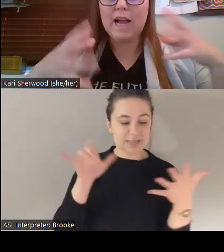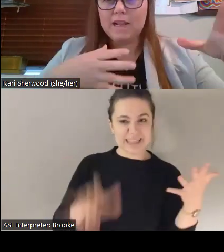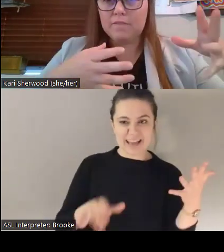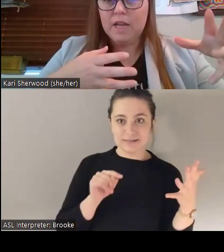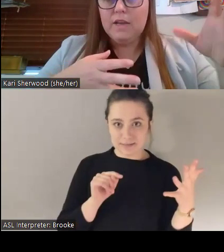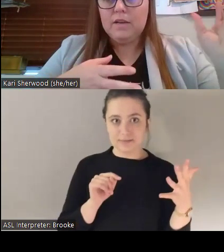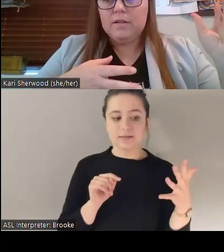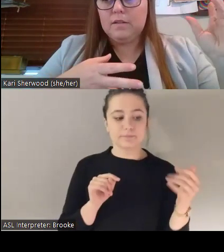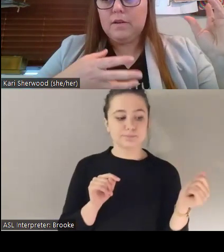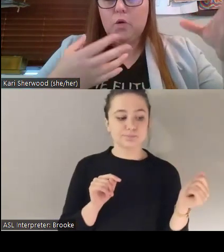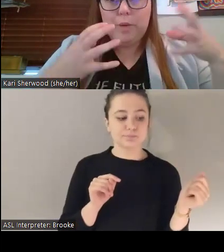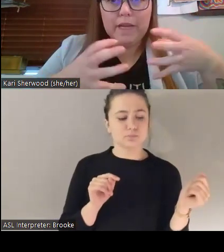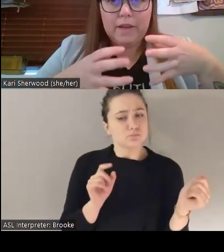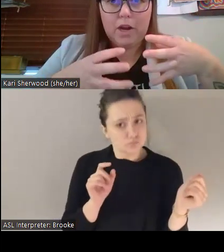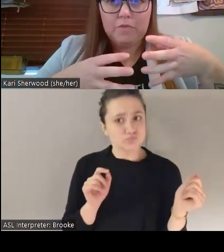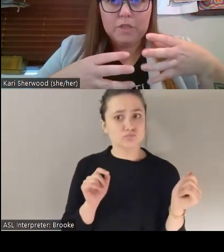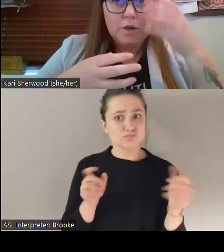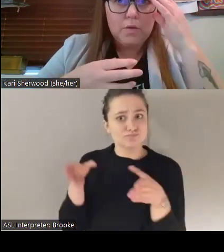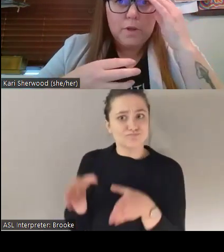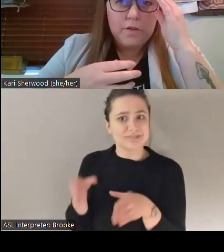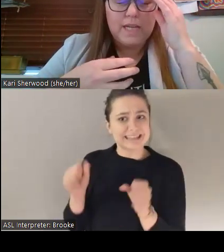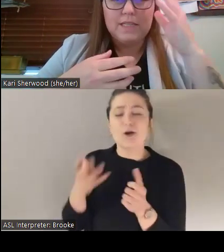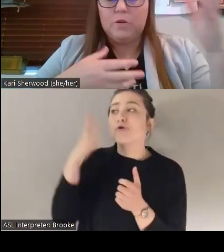kind of go be in their comfort zone, whether that's in their